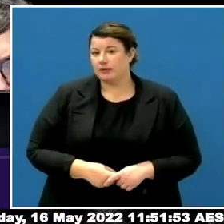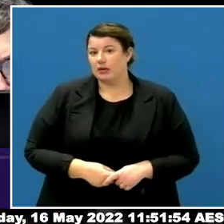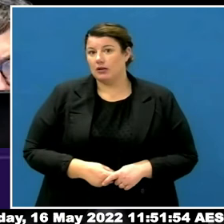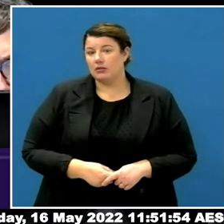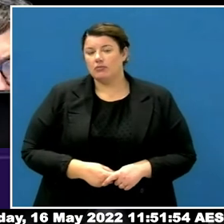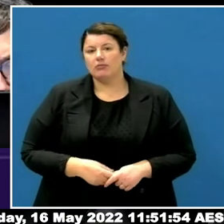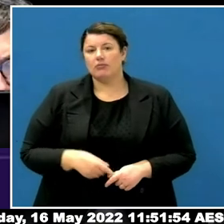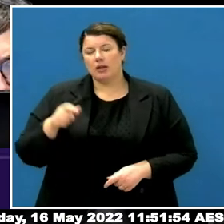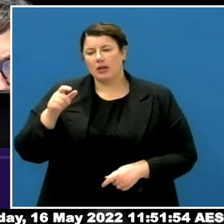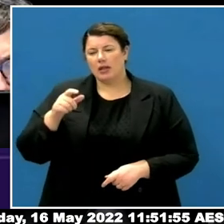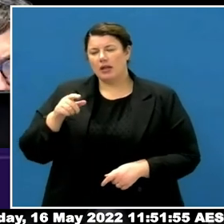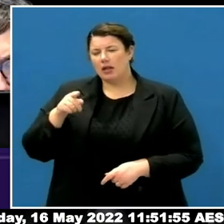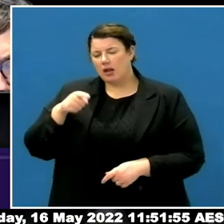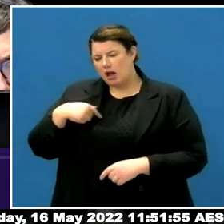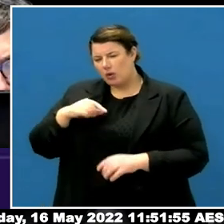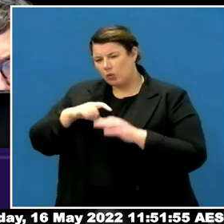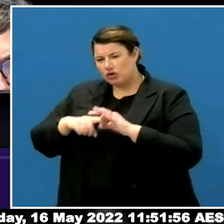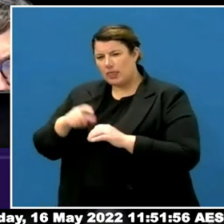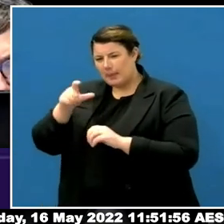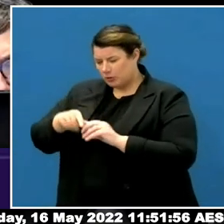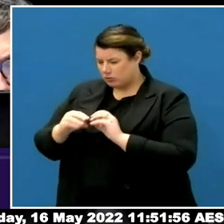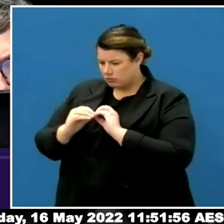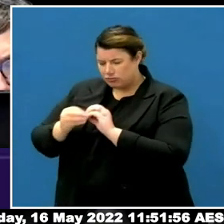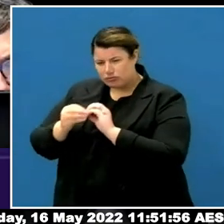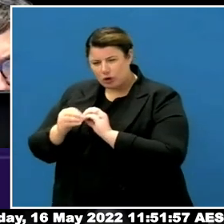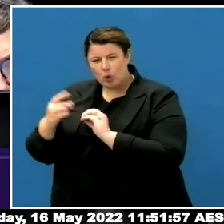senior life assistant or was it a Team Leader? No, it was a Team Leader. MR FOGARTY: Alright.